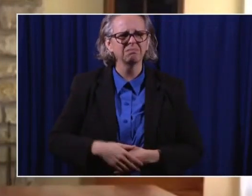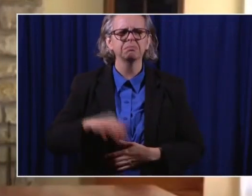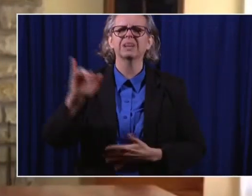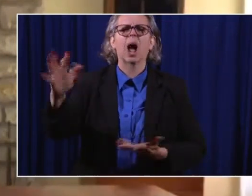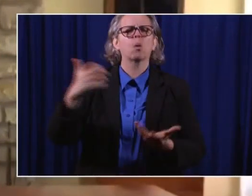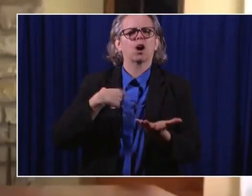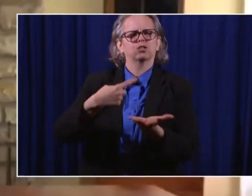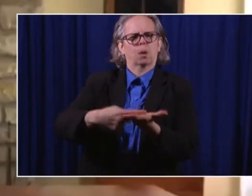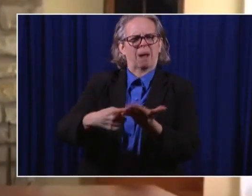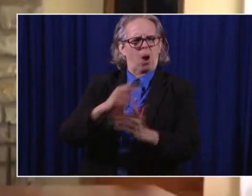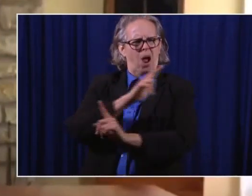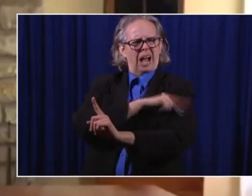LET'S TALK ABOUT HOSPITALIZATIONS.